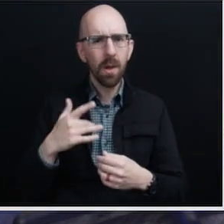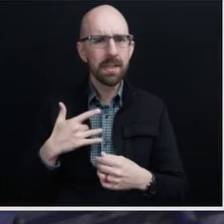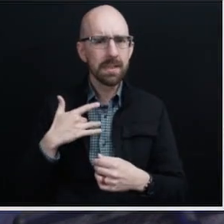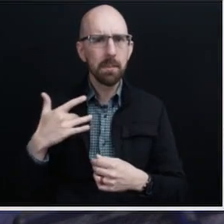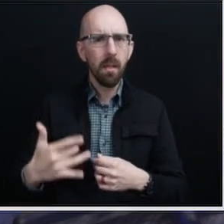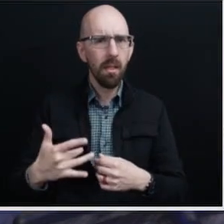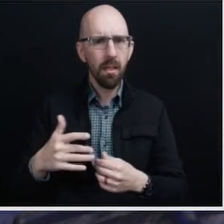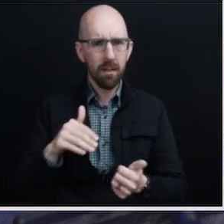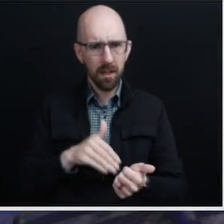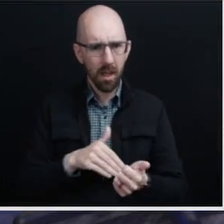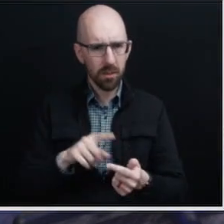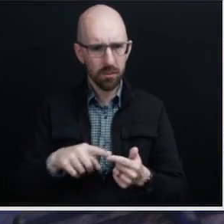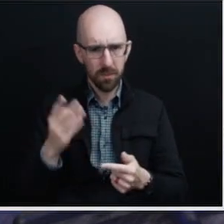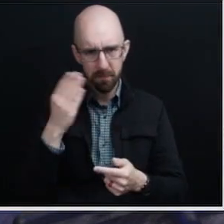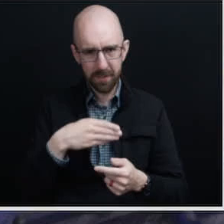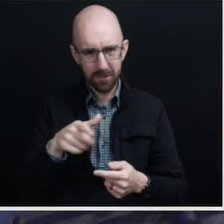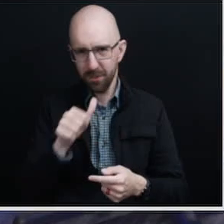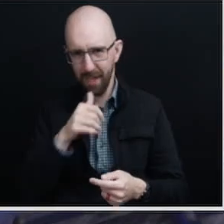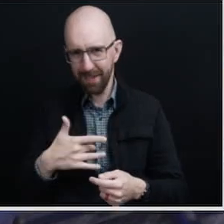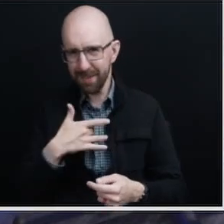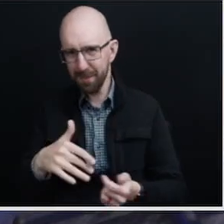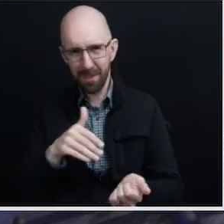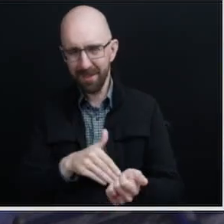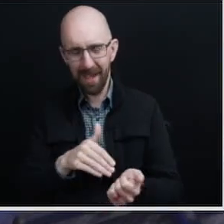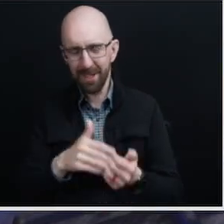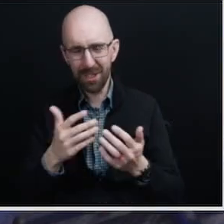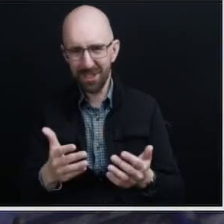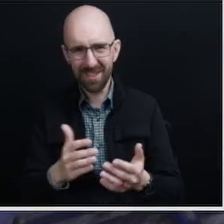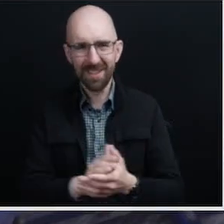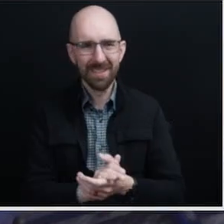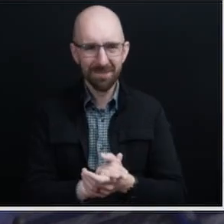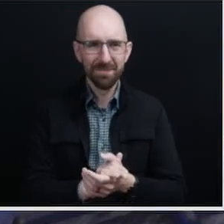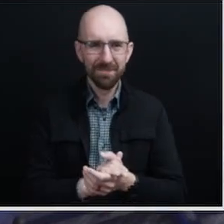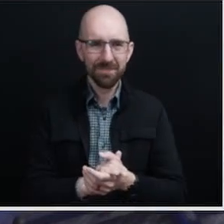to miss? You're not a typical doctor. So, is it take that? I'm not a typical doctor. I don't know